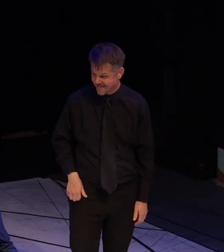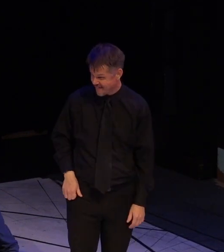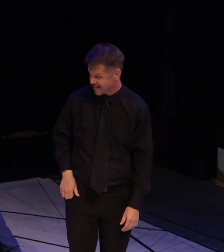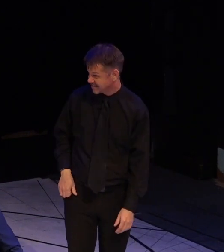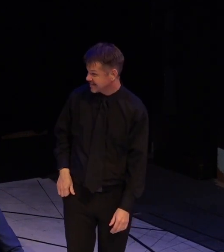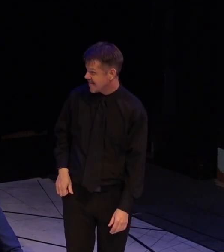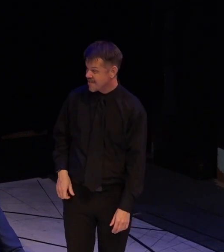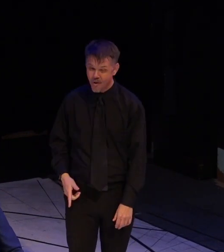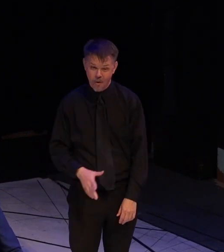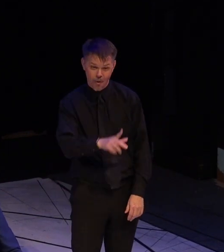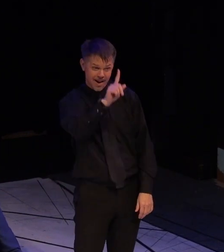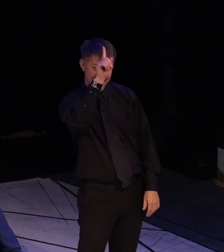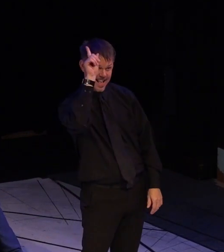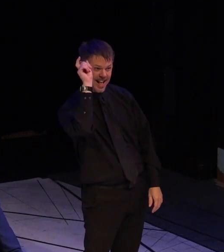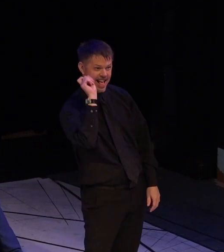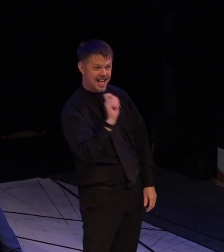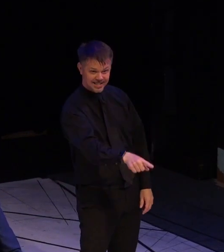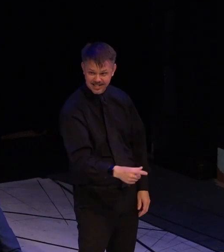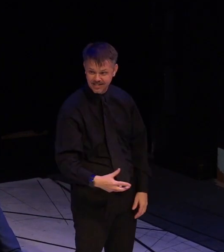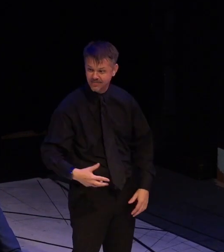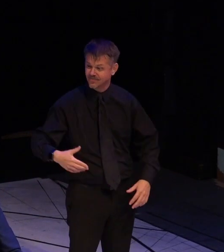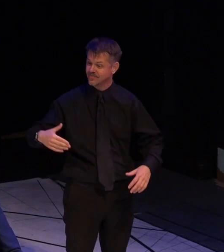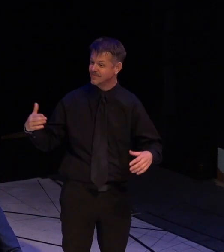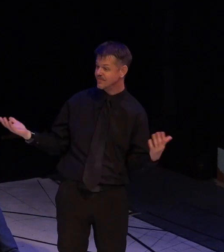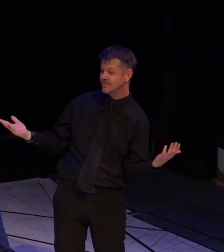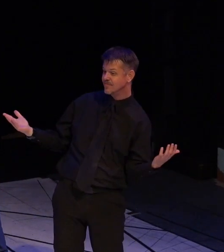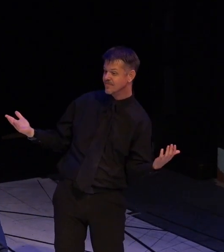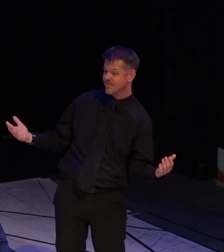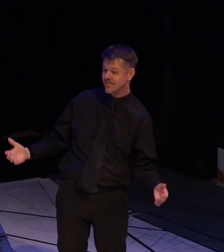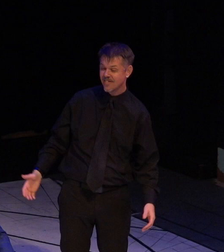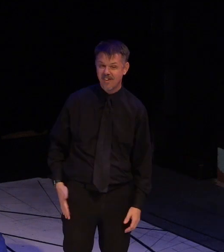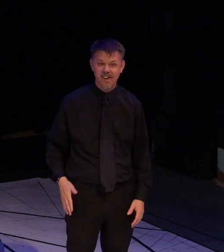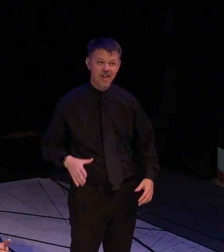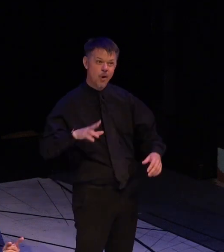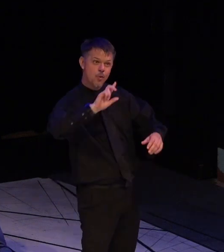Or just ask them if it hurt when they fell from heaven, oh.